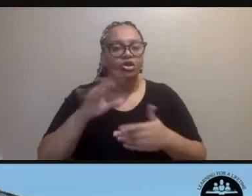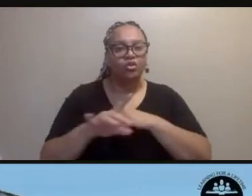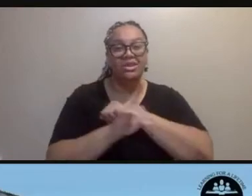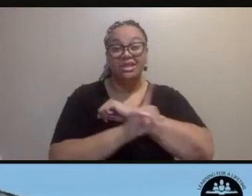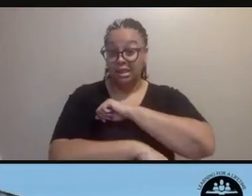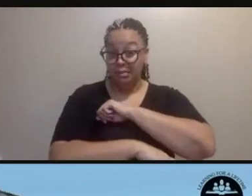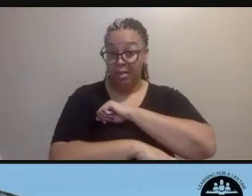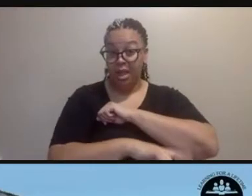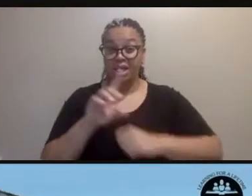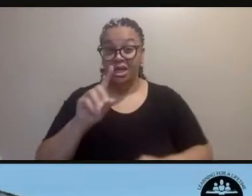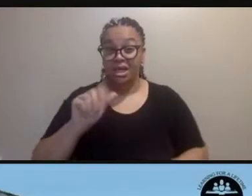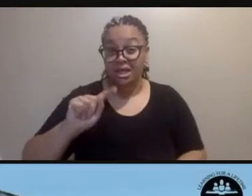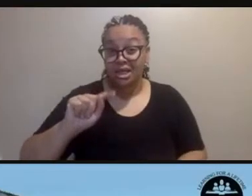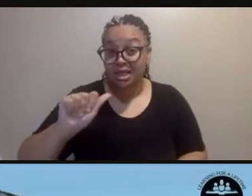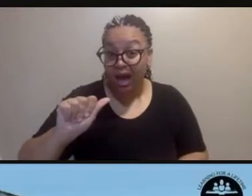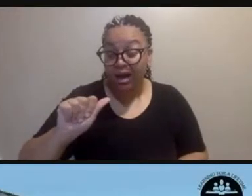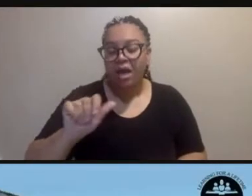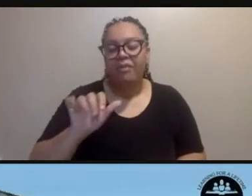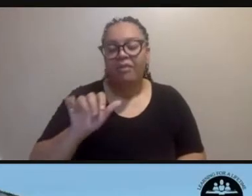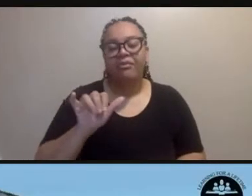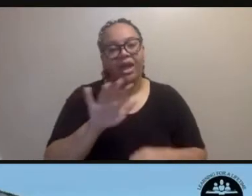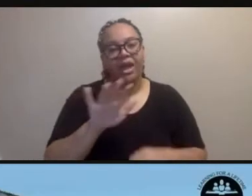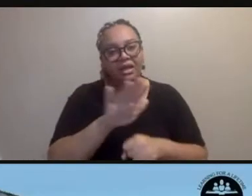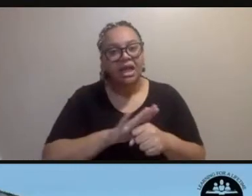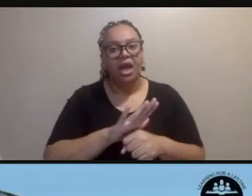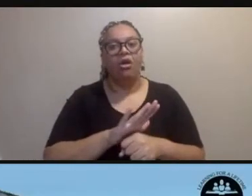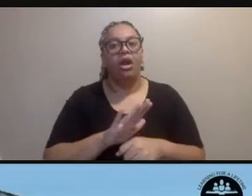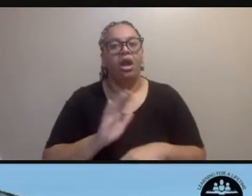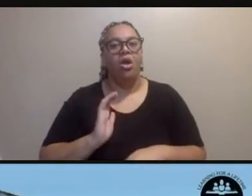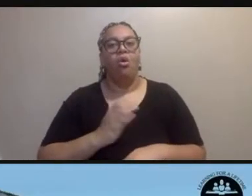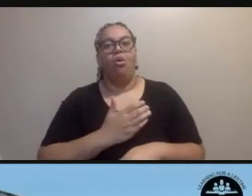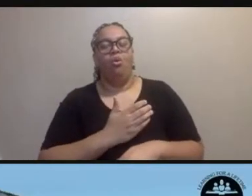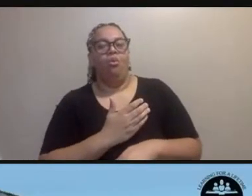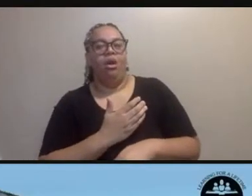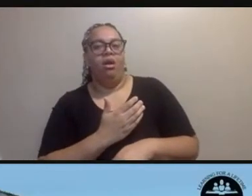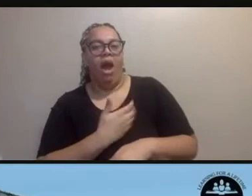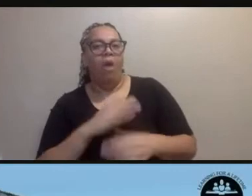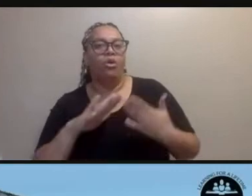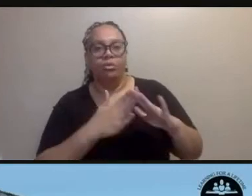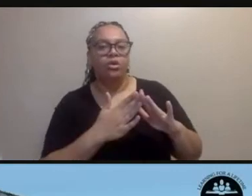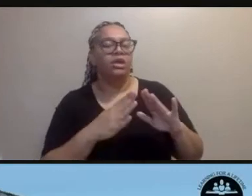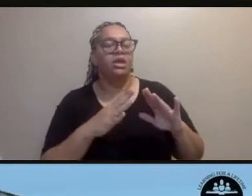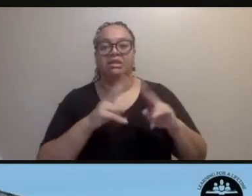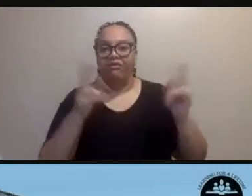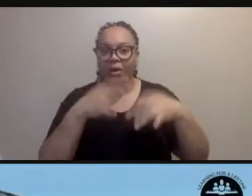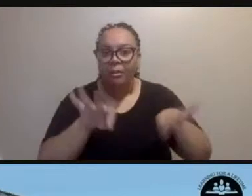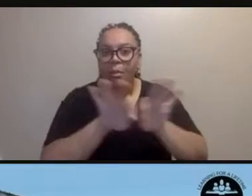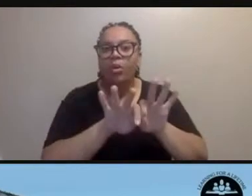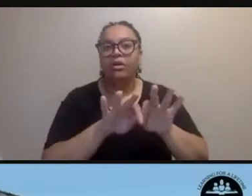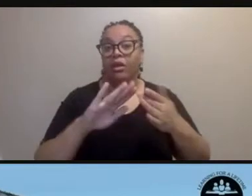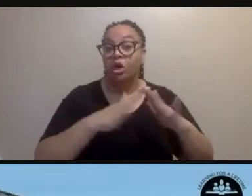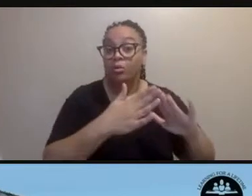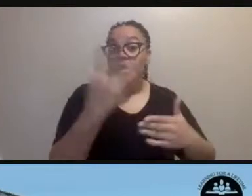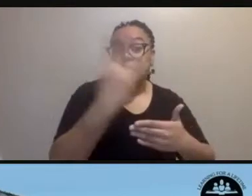THE AREA OF MY EXPERIENCE AREA